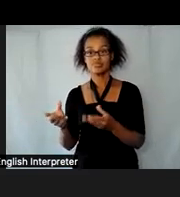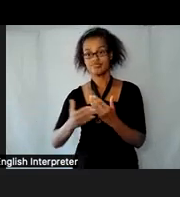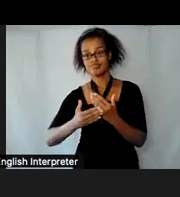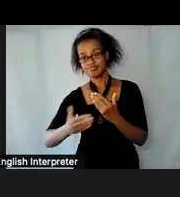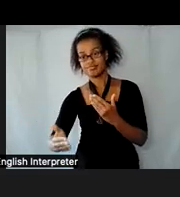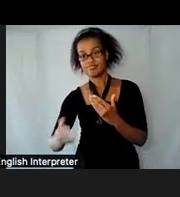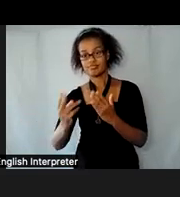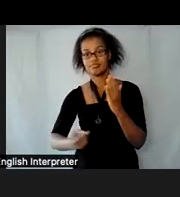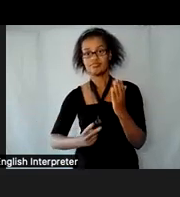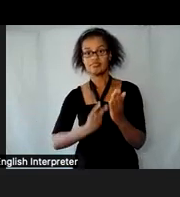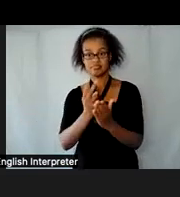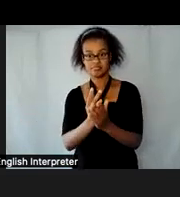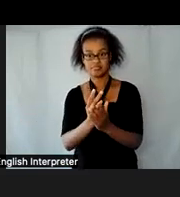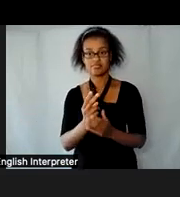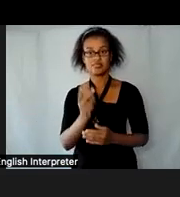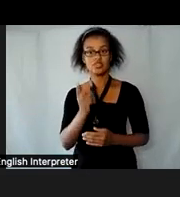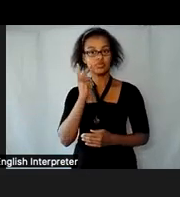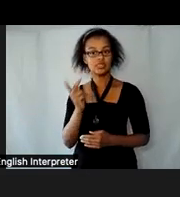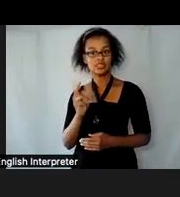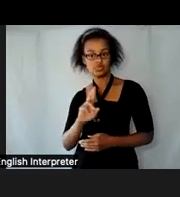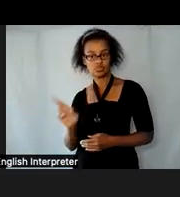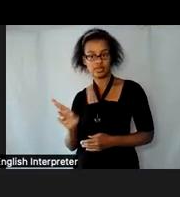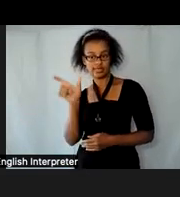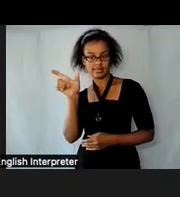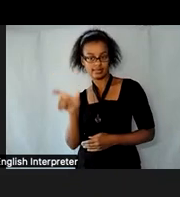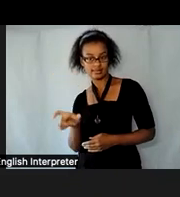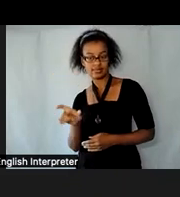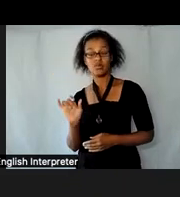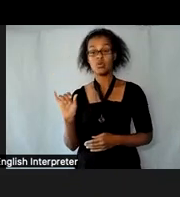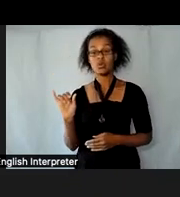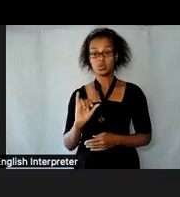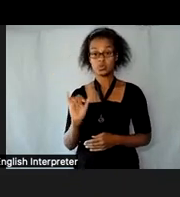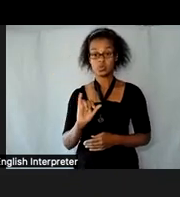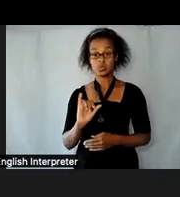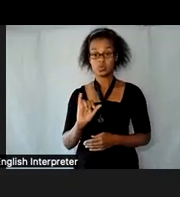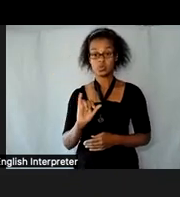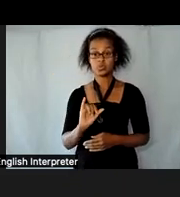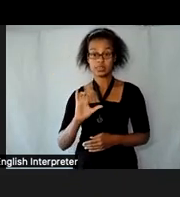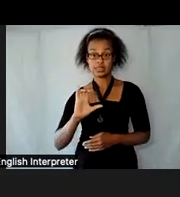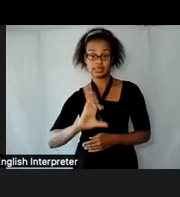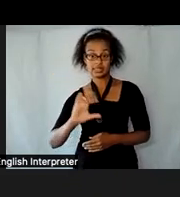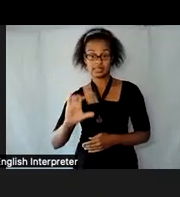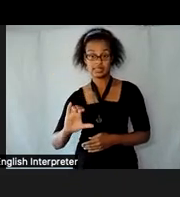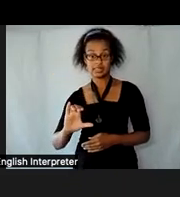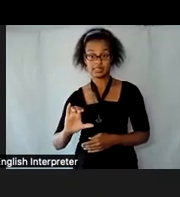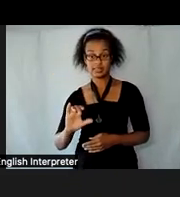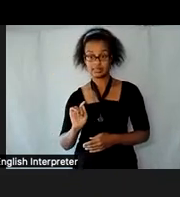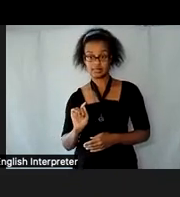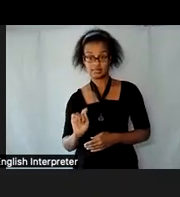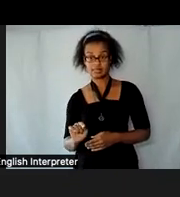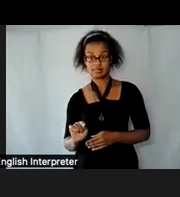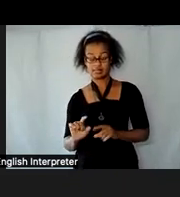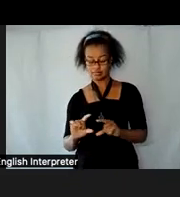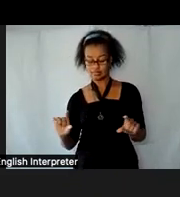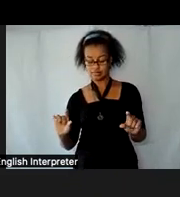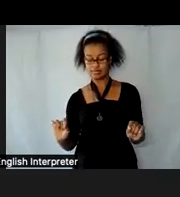And you also can turn on closed captioning by selecting the CC icon to the bottom right